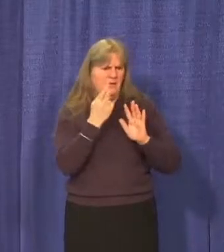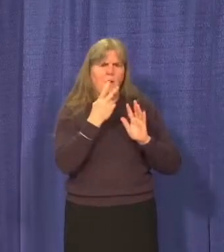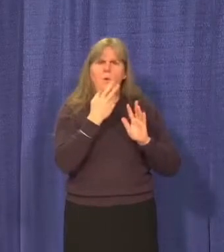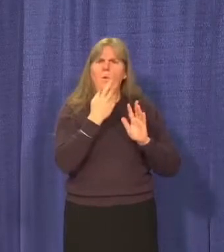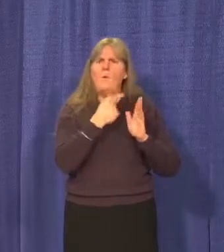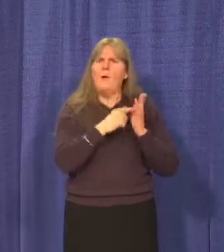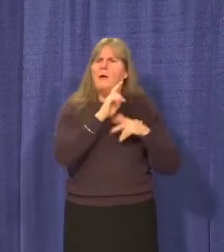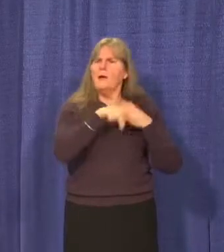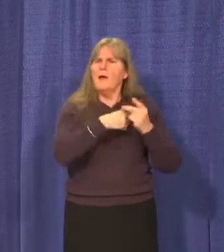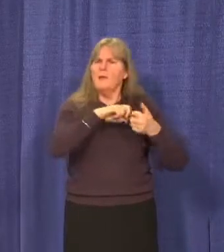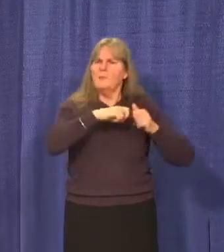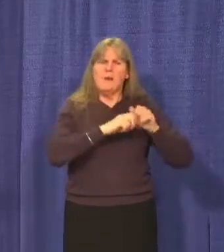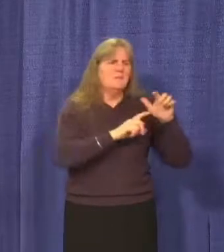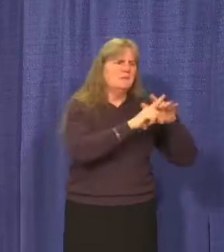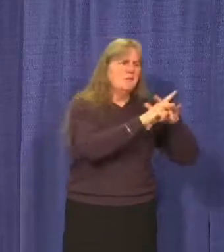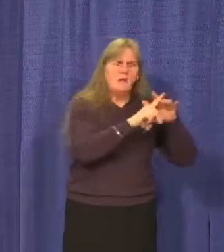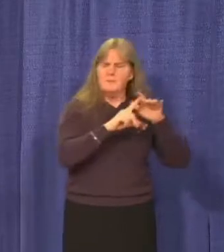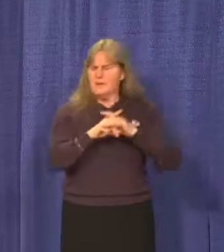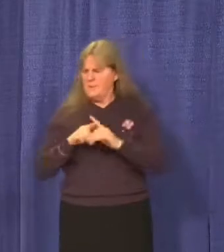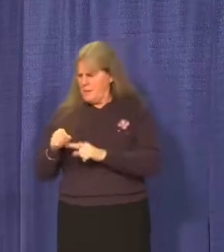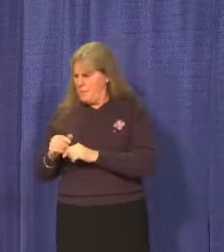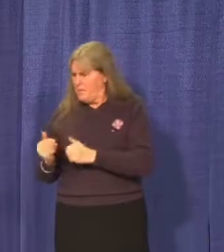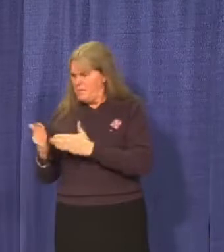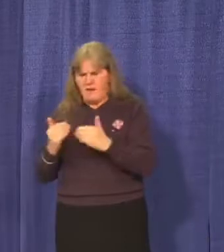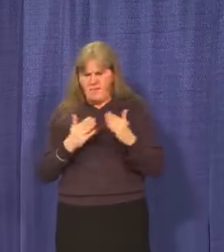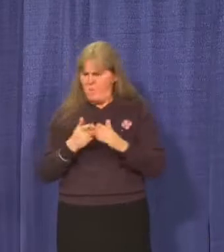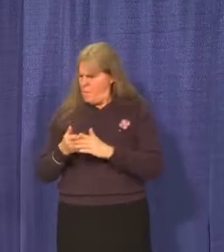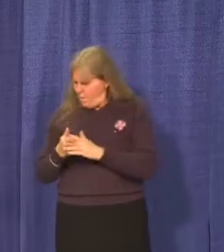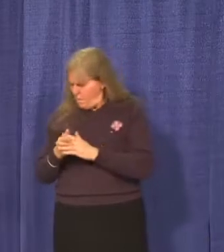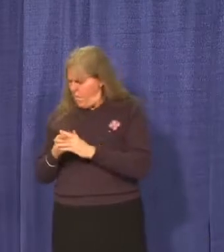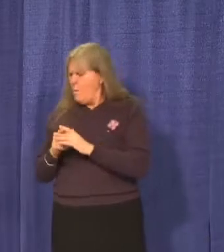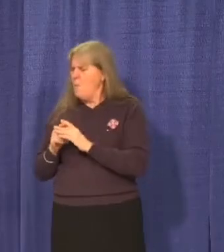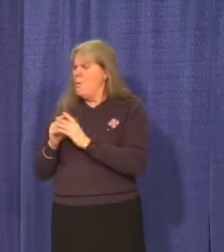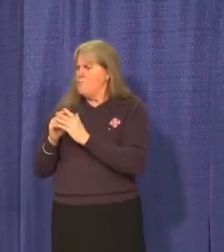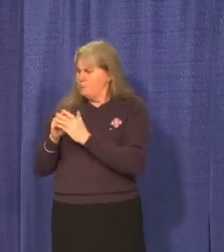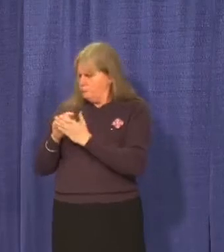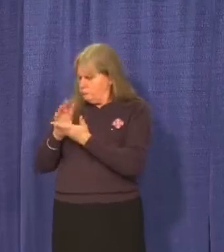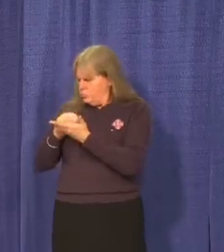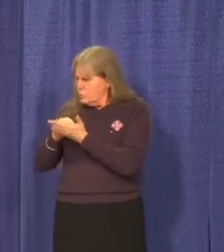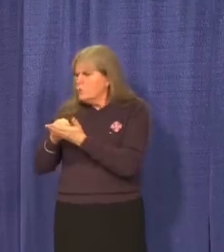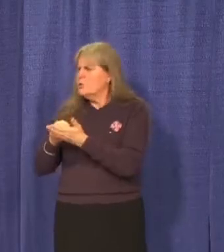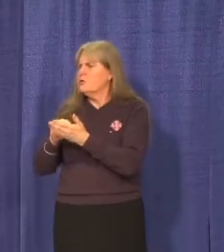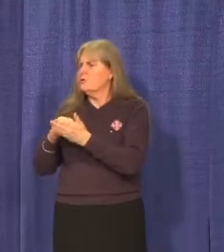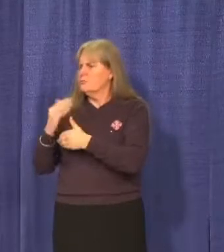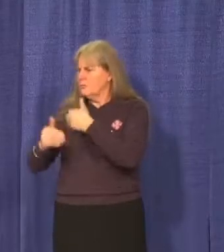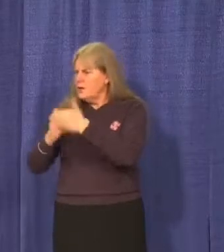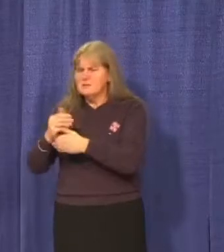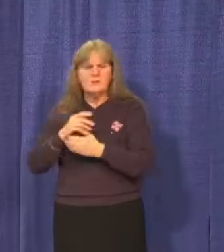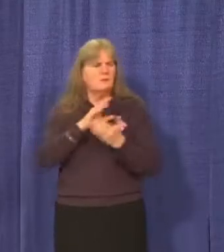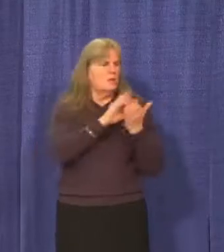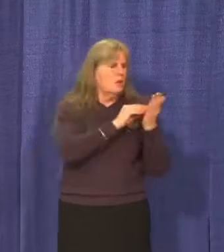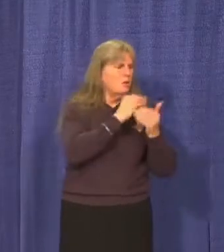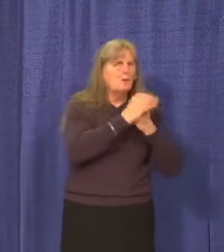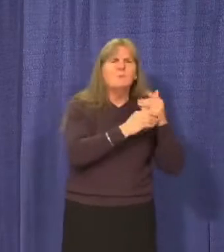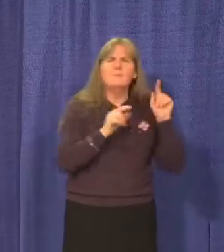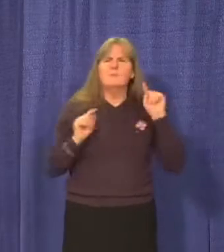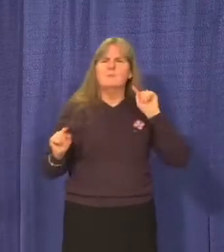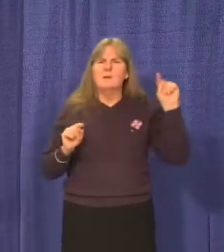in these communities as we get into the bigger-- into the rest of those rural communities as well.